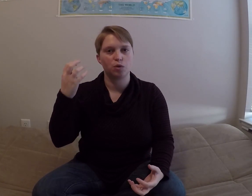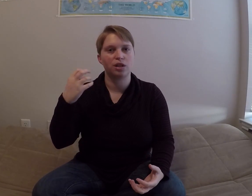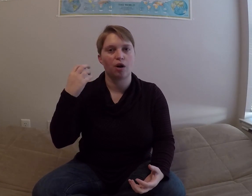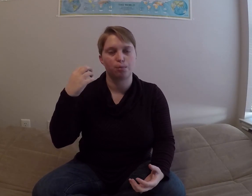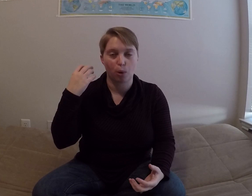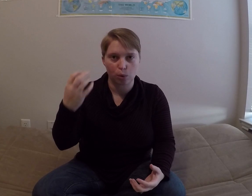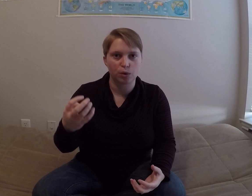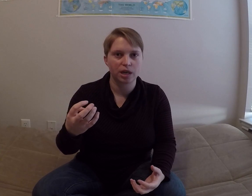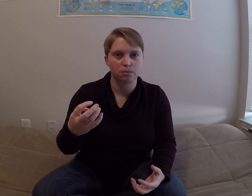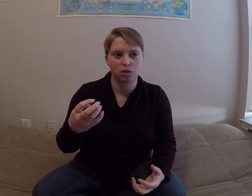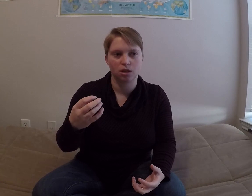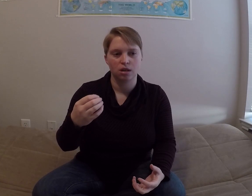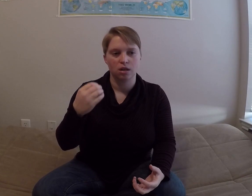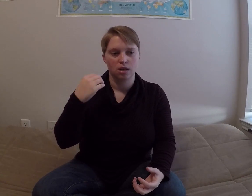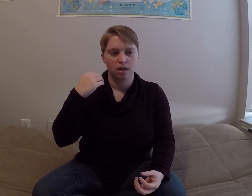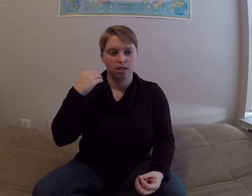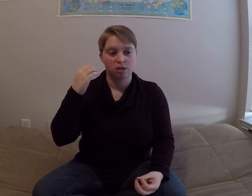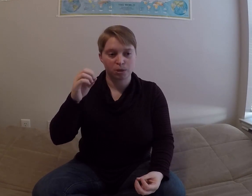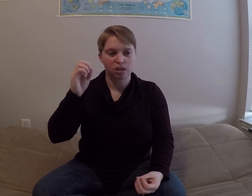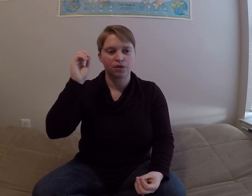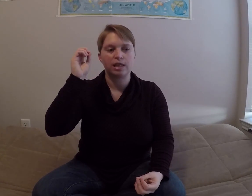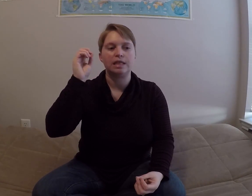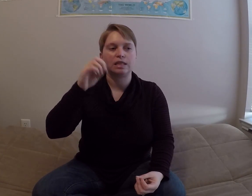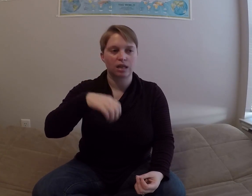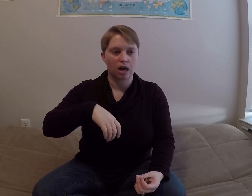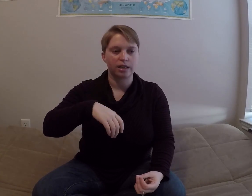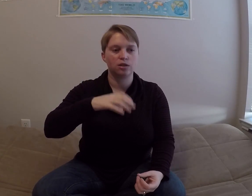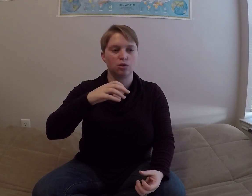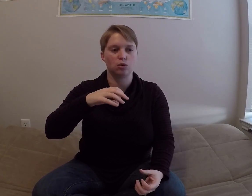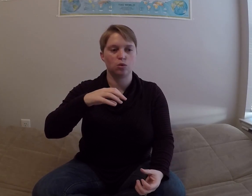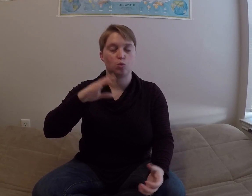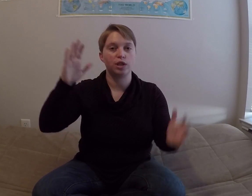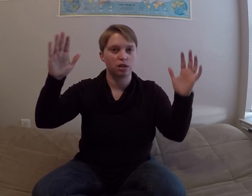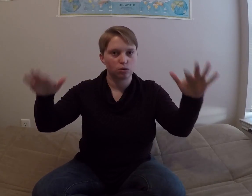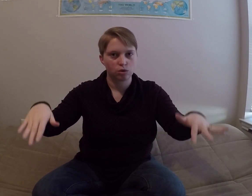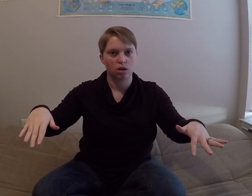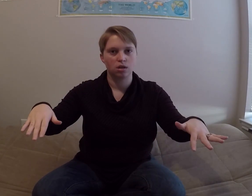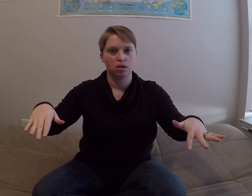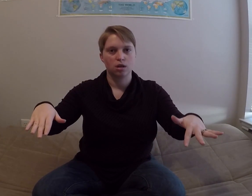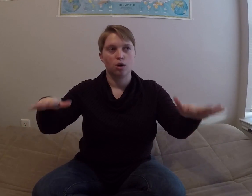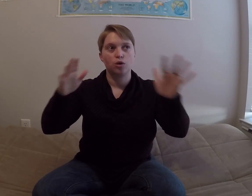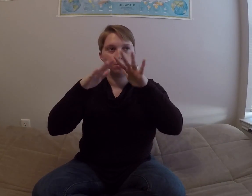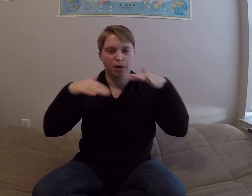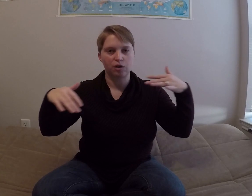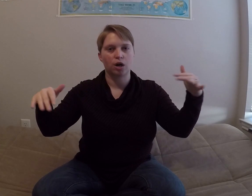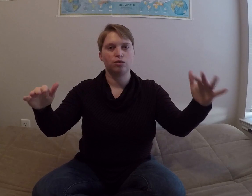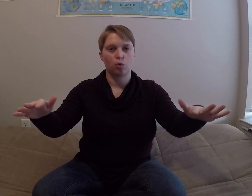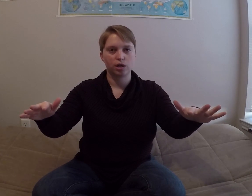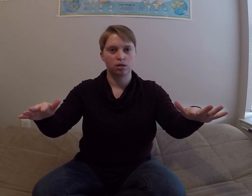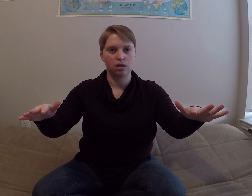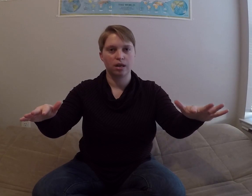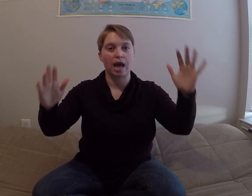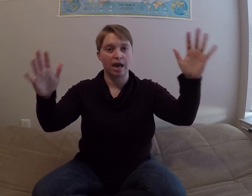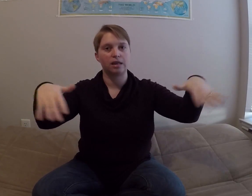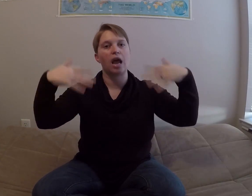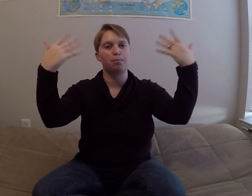even with our programs specifically designed to reduce background noise